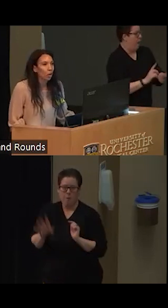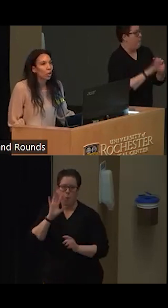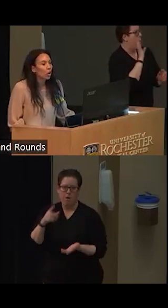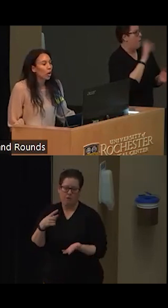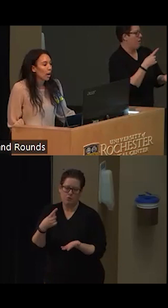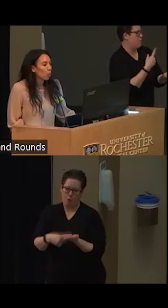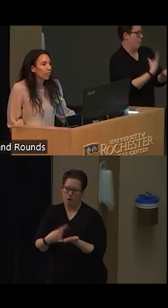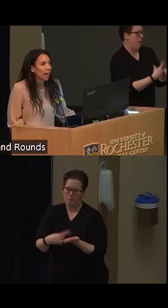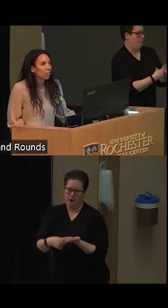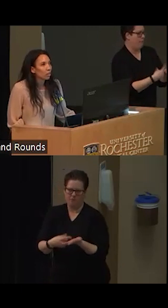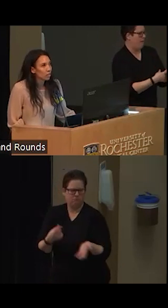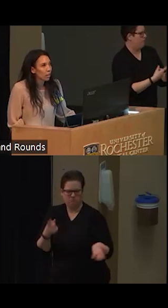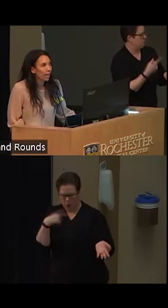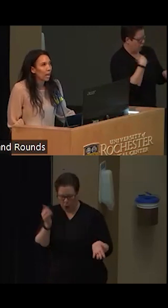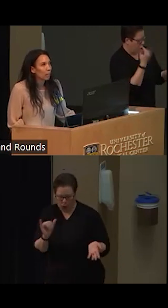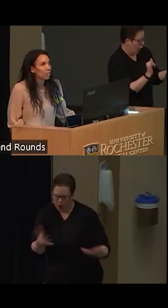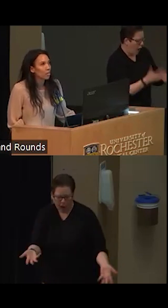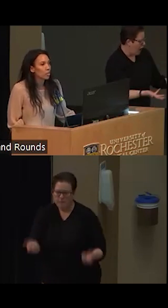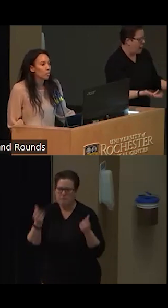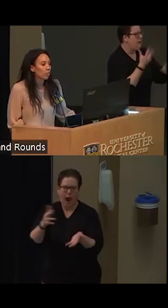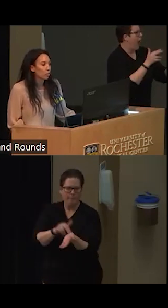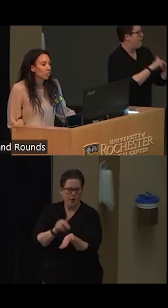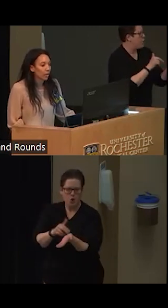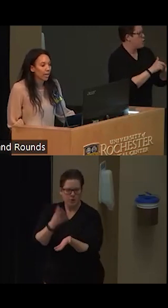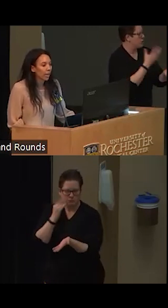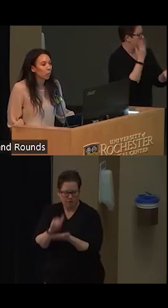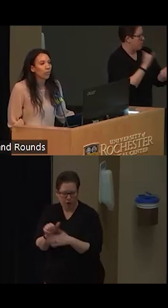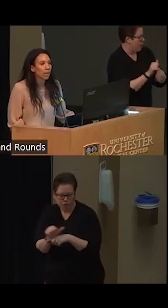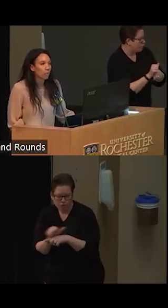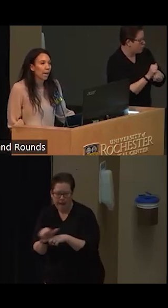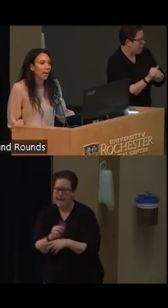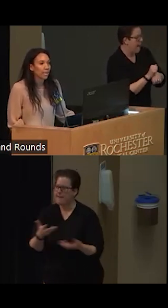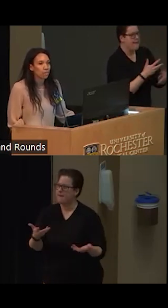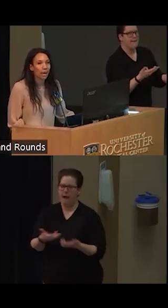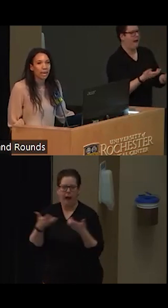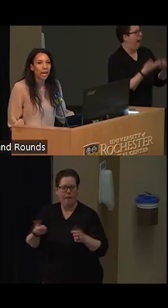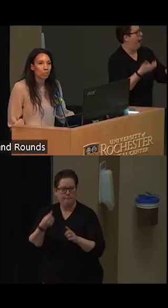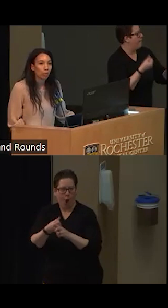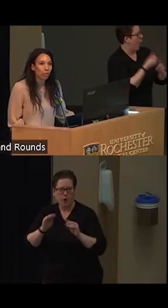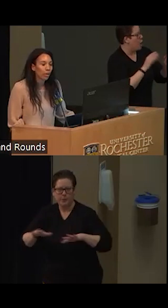what that looked like how many nurses went through the training what the impact has been on both